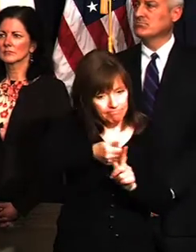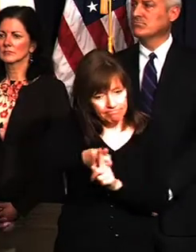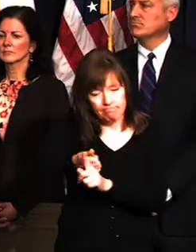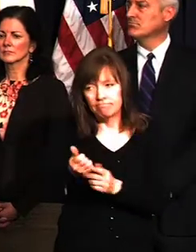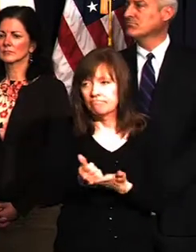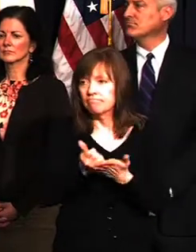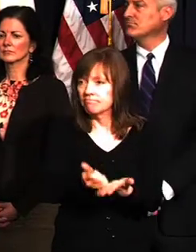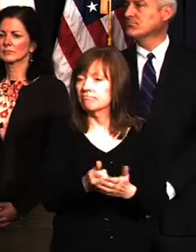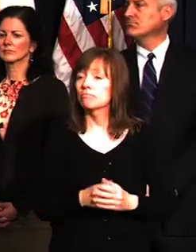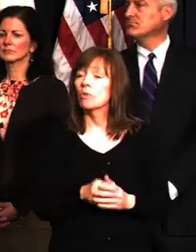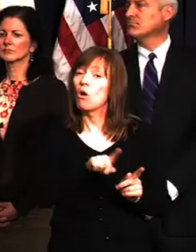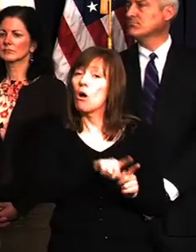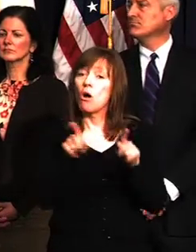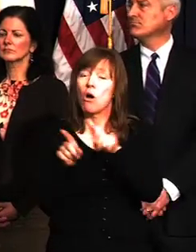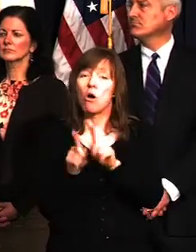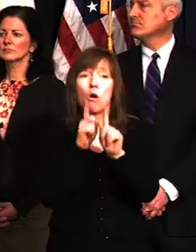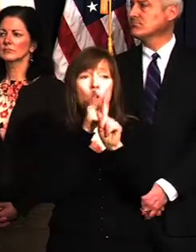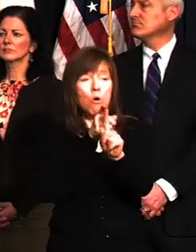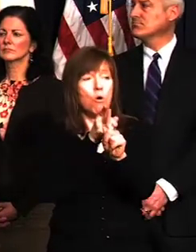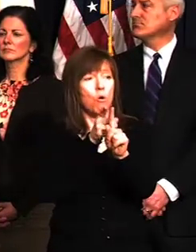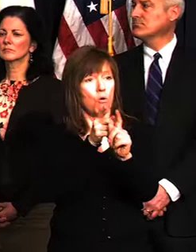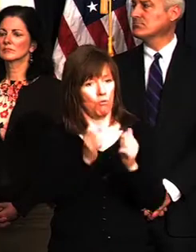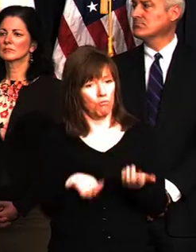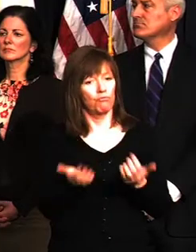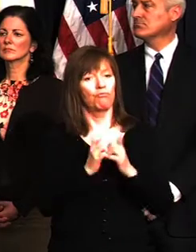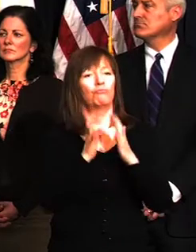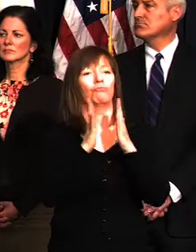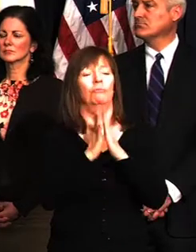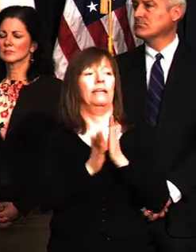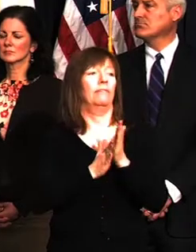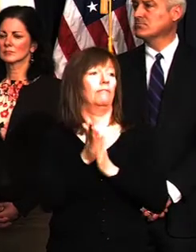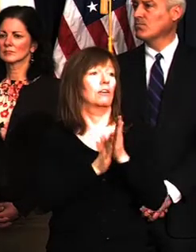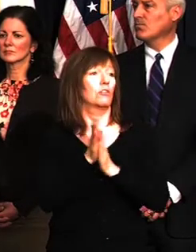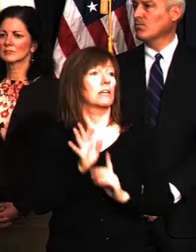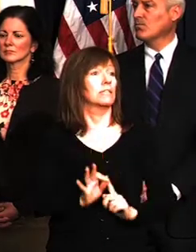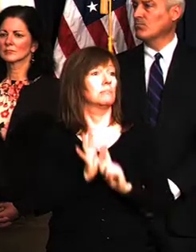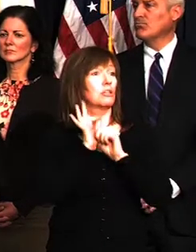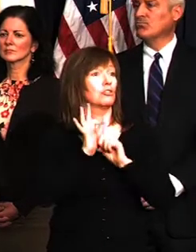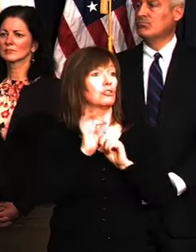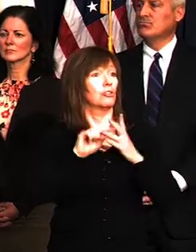planning to reinvigorate the Special Initiative for the Homeless Mentality Ill, which was